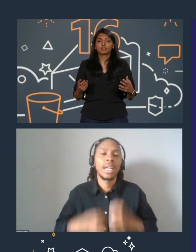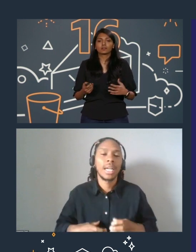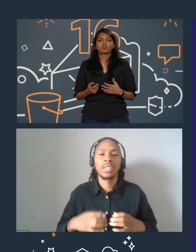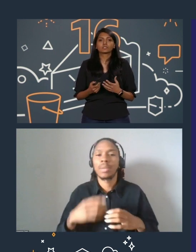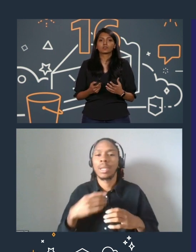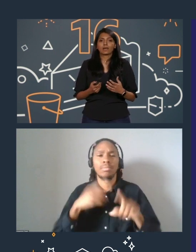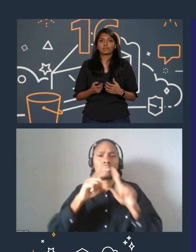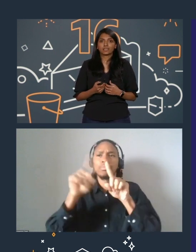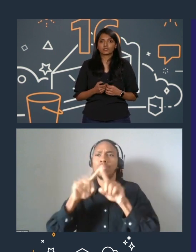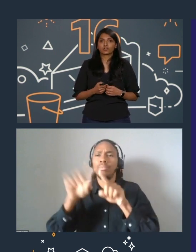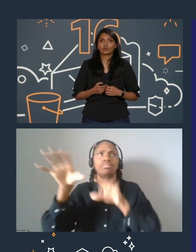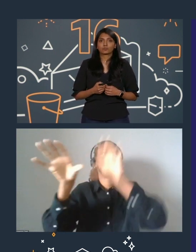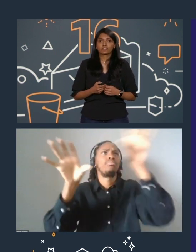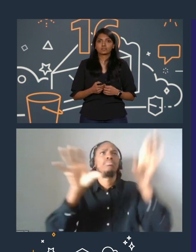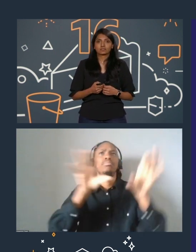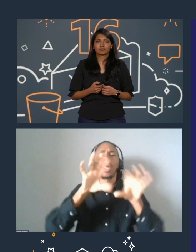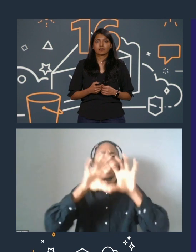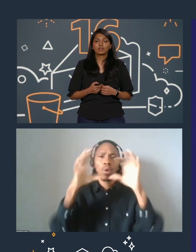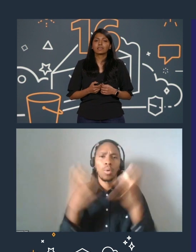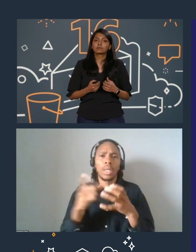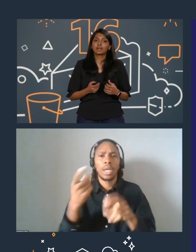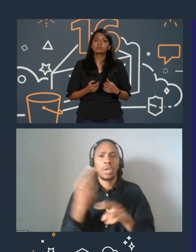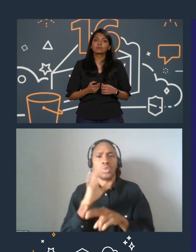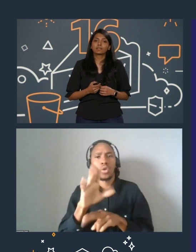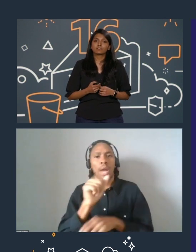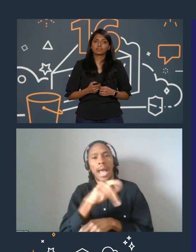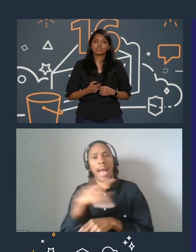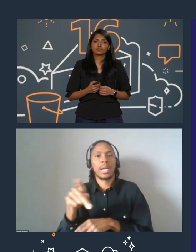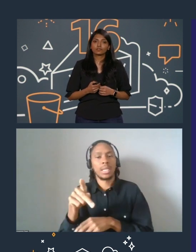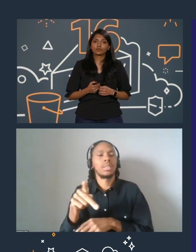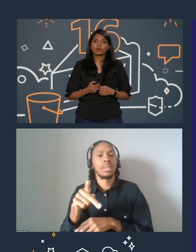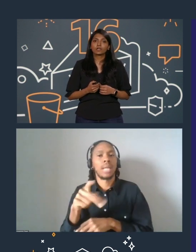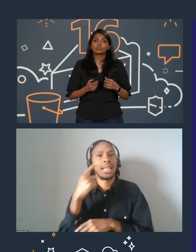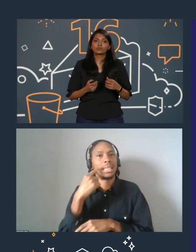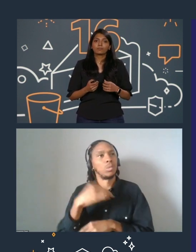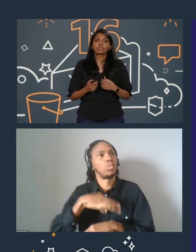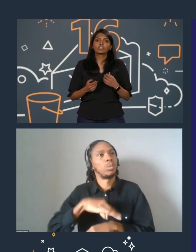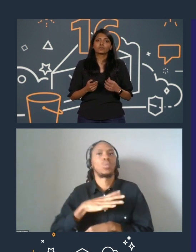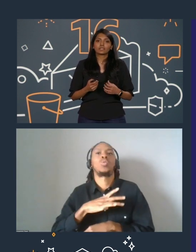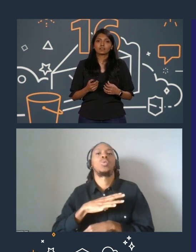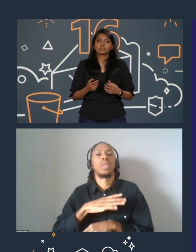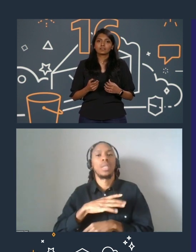that are using your application or your business. It might be beneficial for you to replicate your data sets